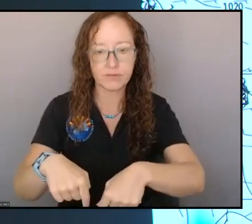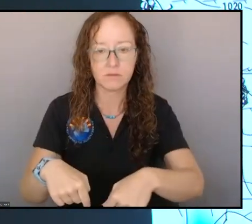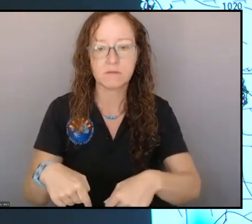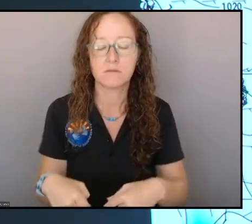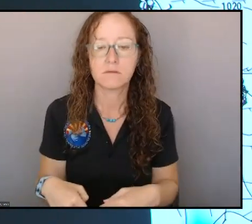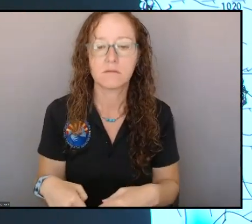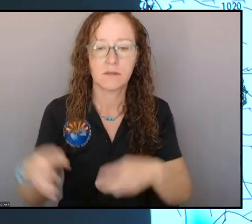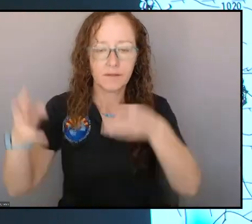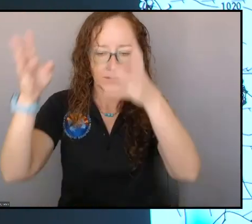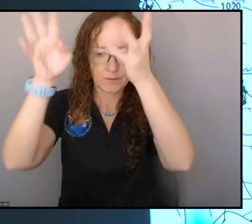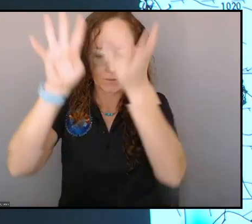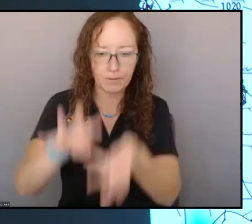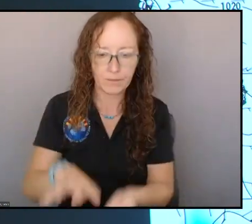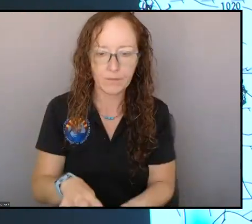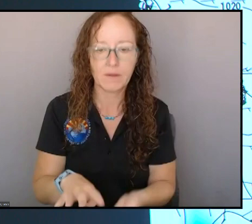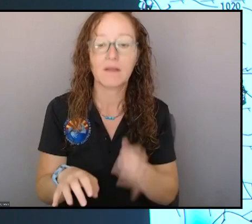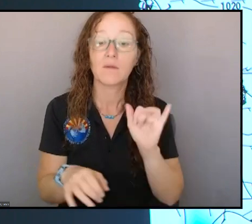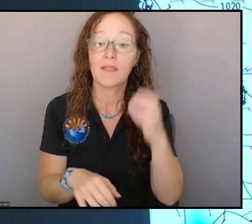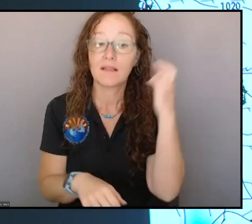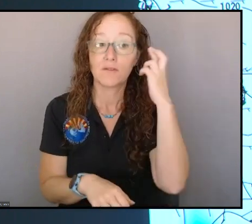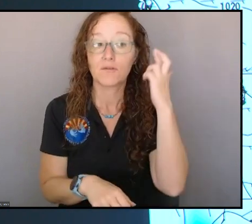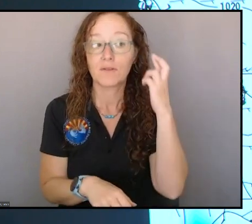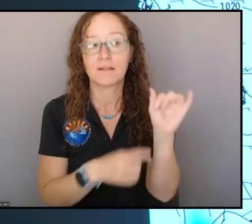been talking about into Northeast New Mexico tomorrow